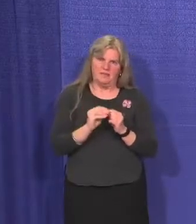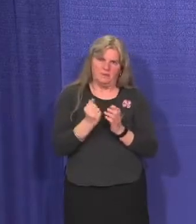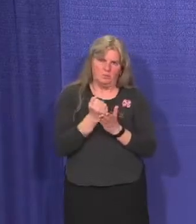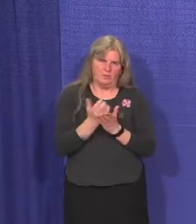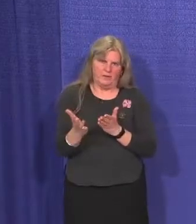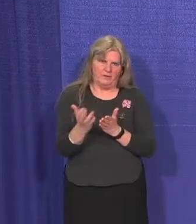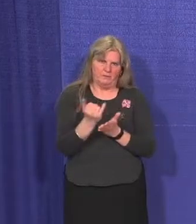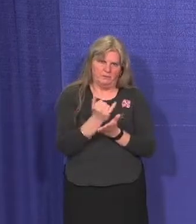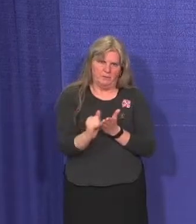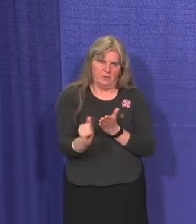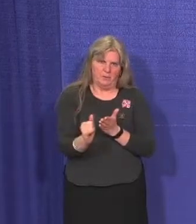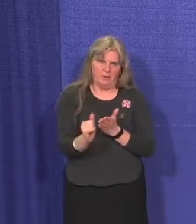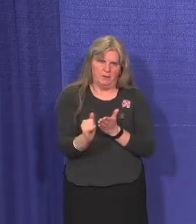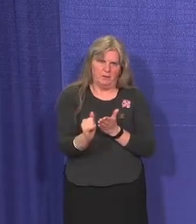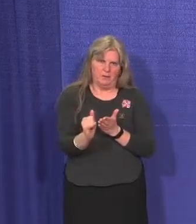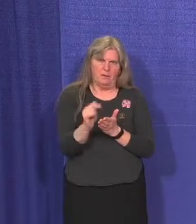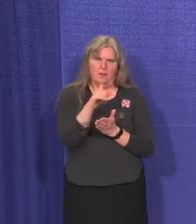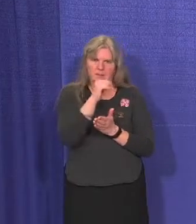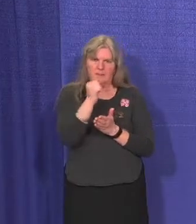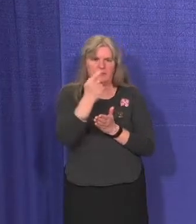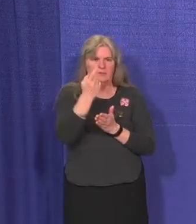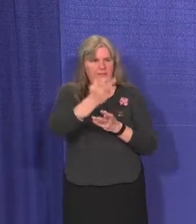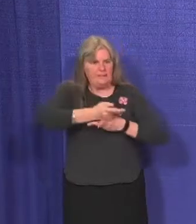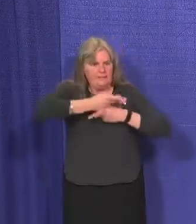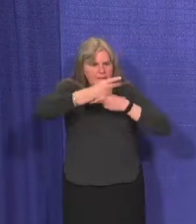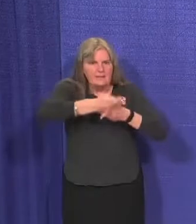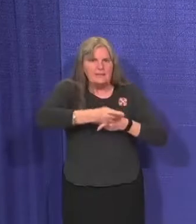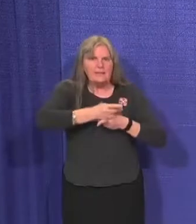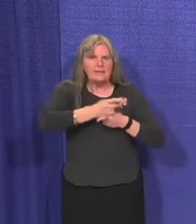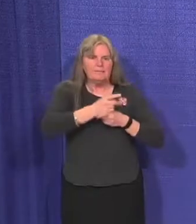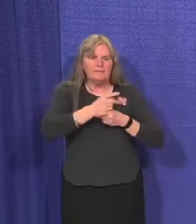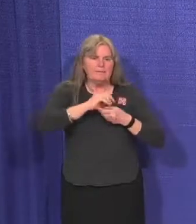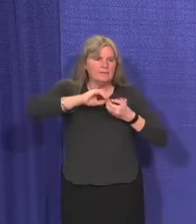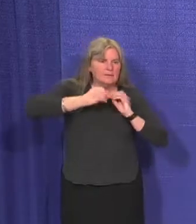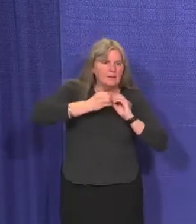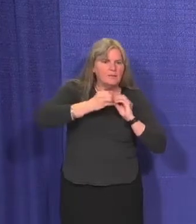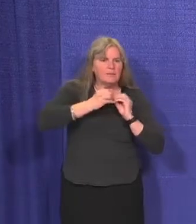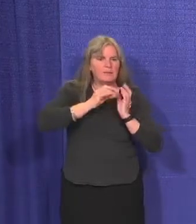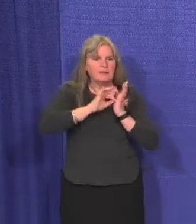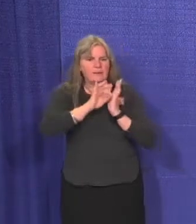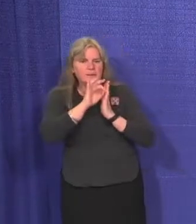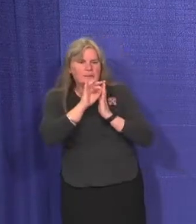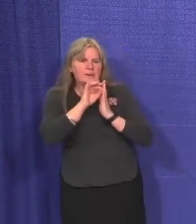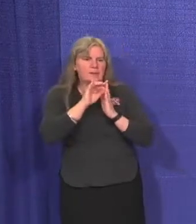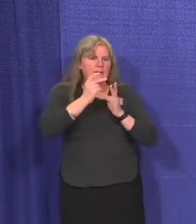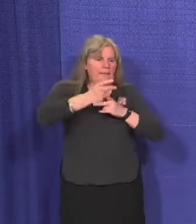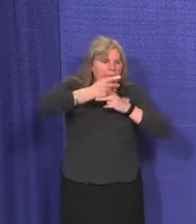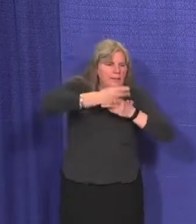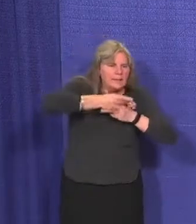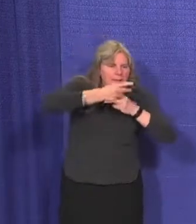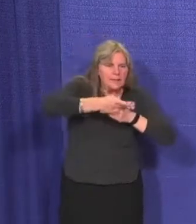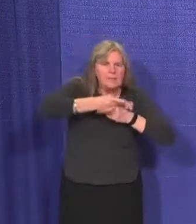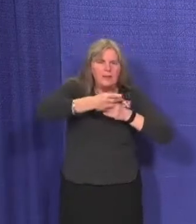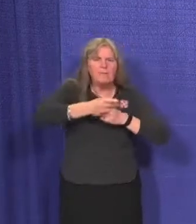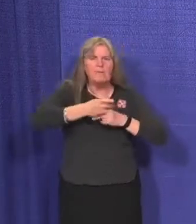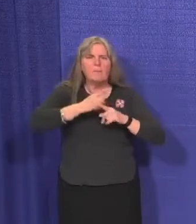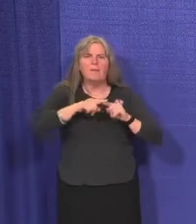vial containing ten doses. But I don't have the exact